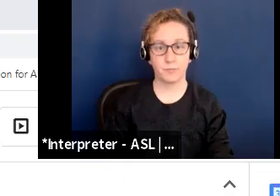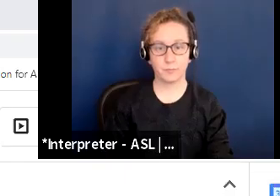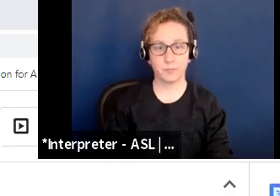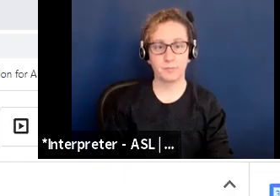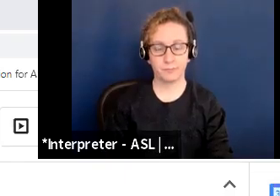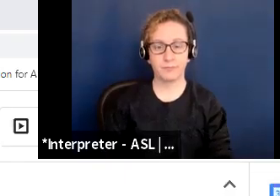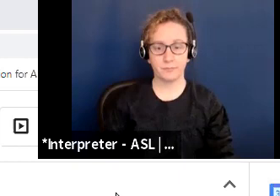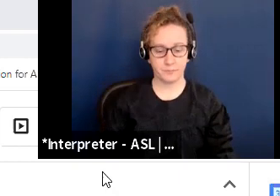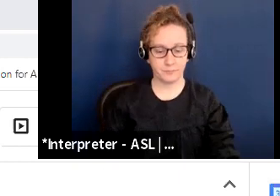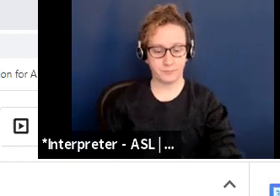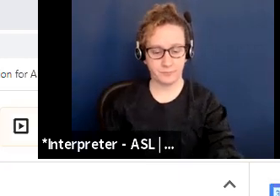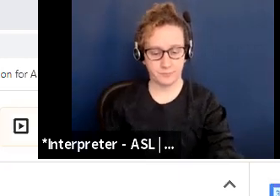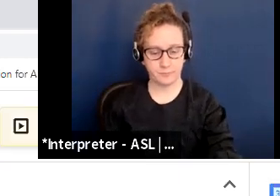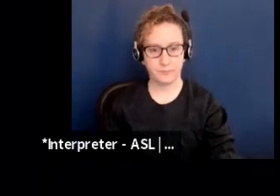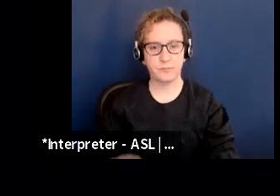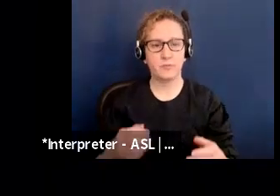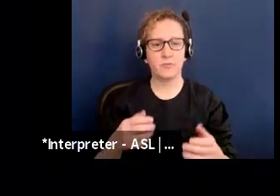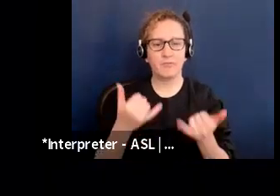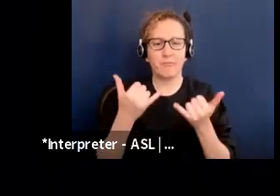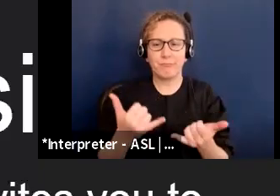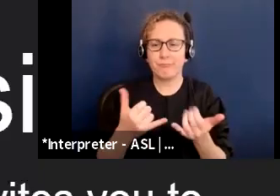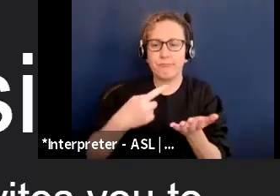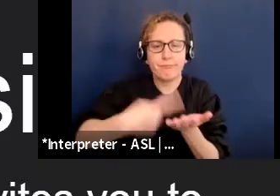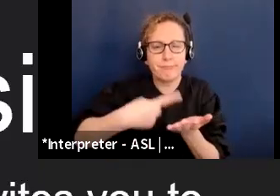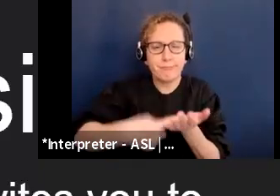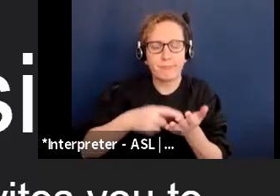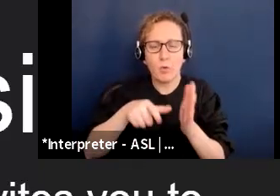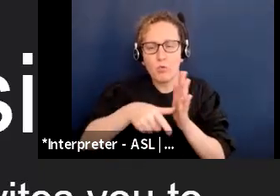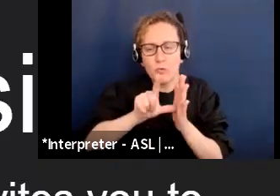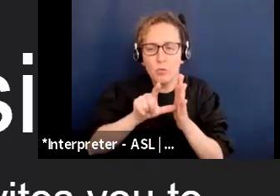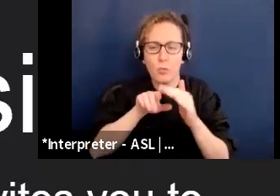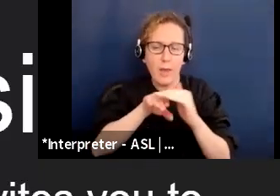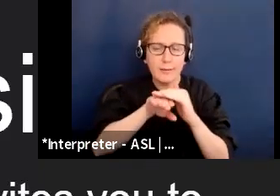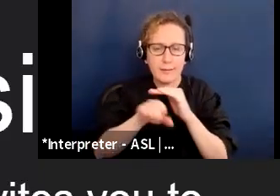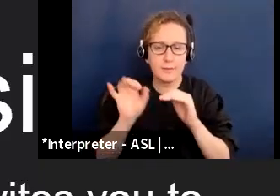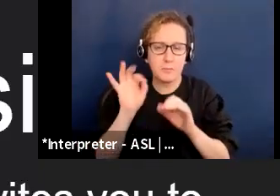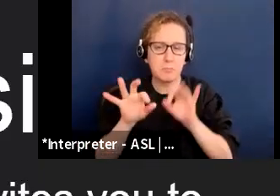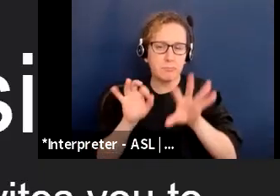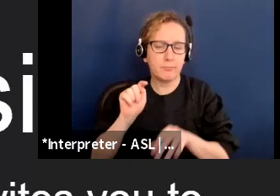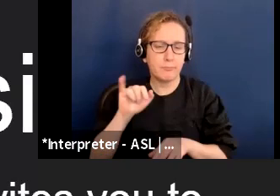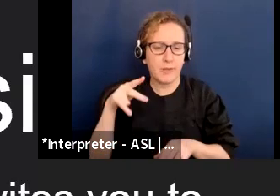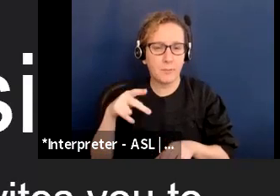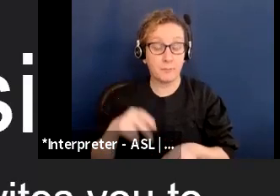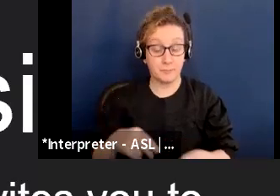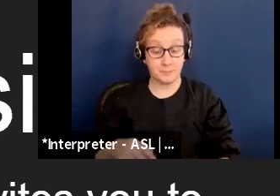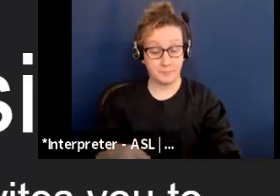wanted to review access tips before we begin. Everybody, if you do not mind, please turn